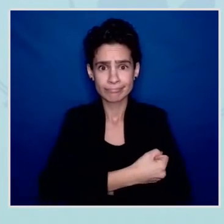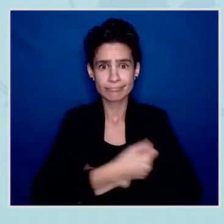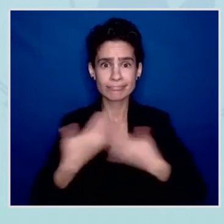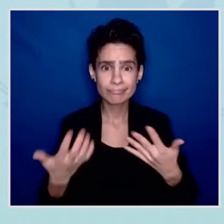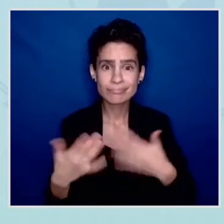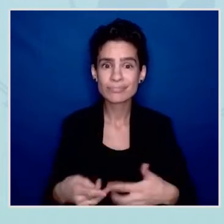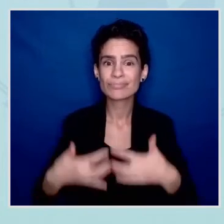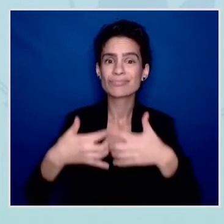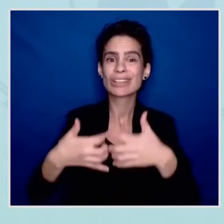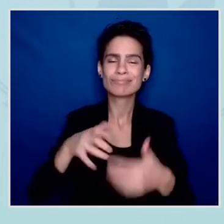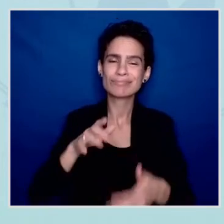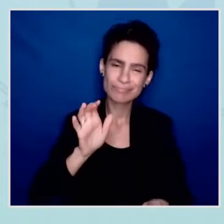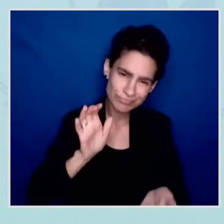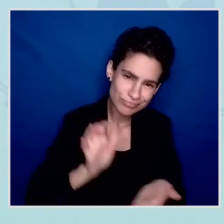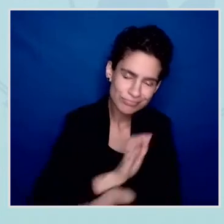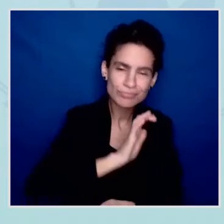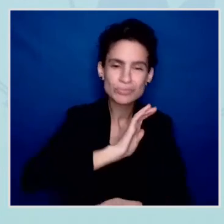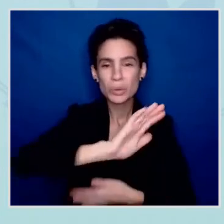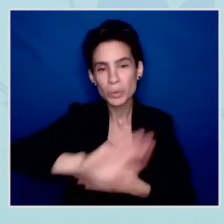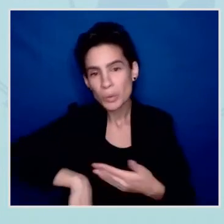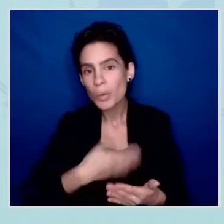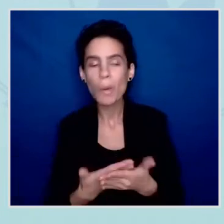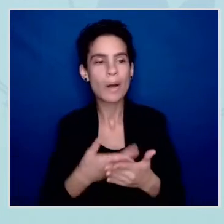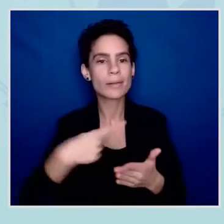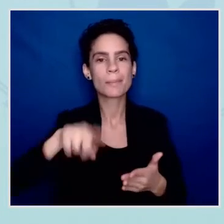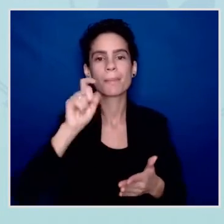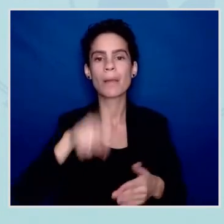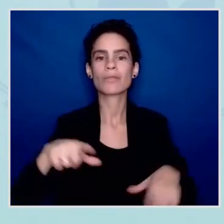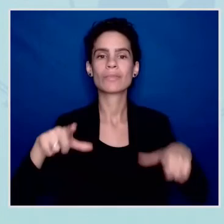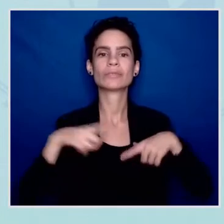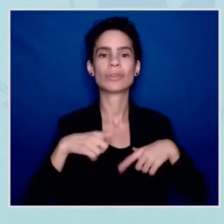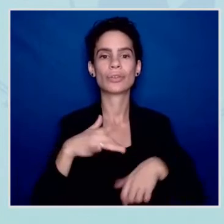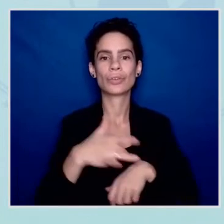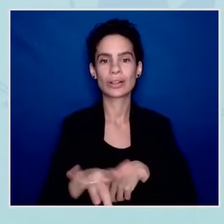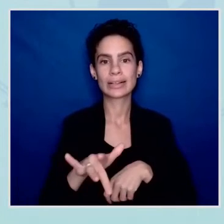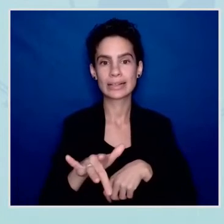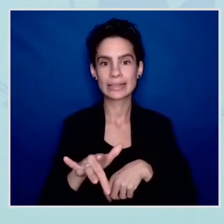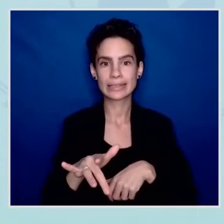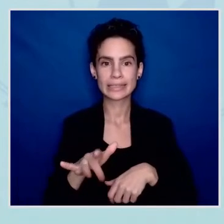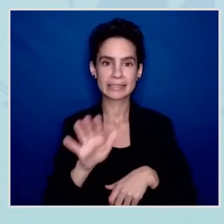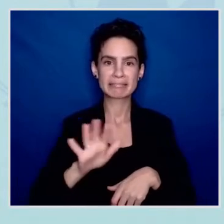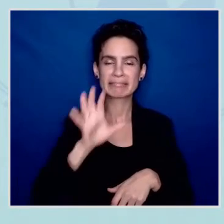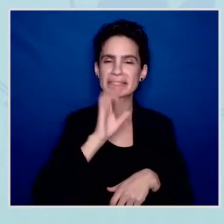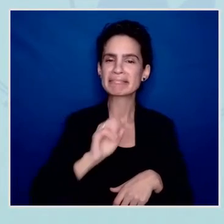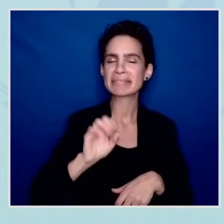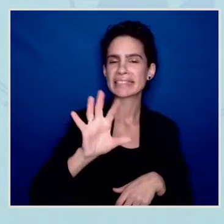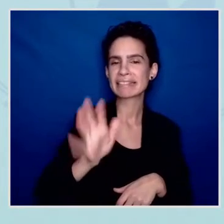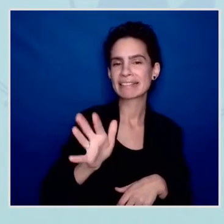AND SO, AFTER 28 YEARS OF